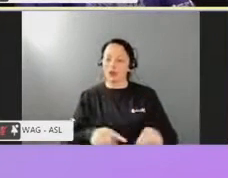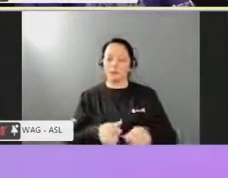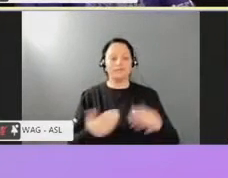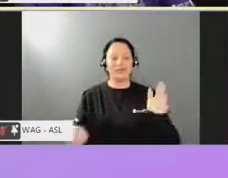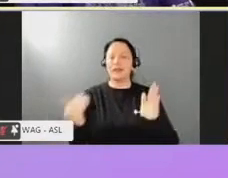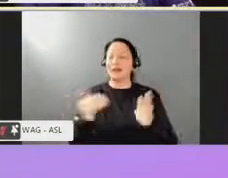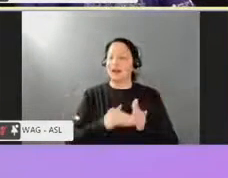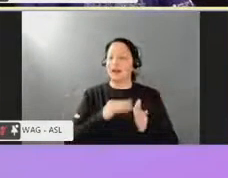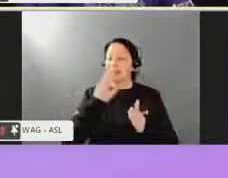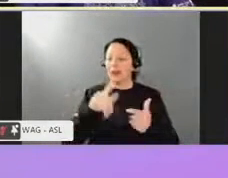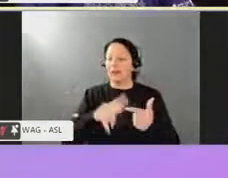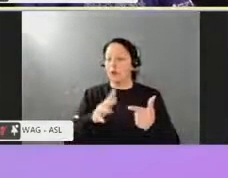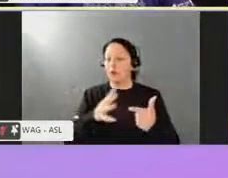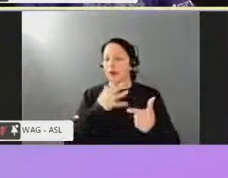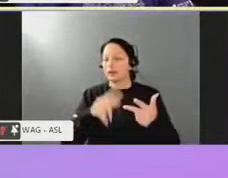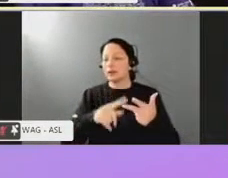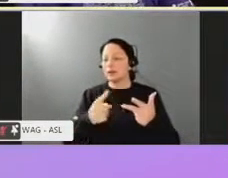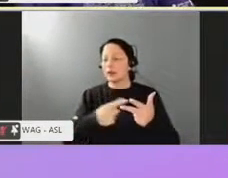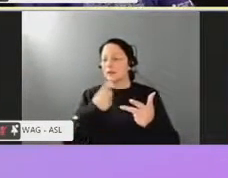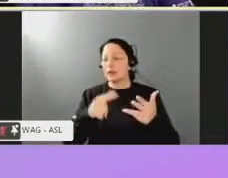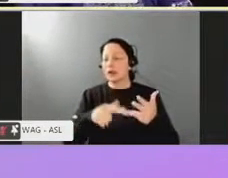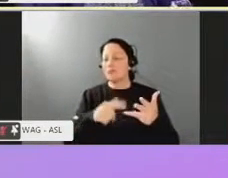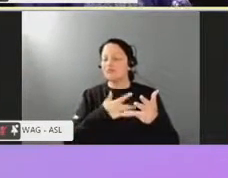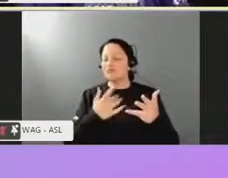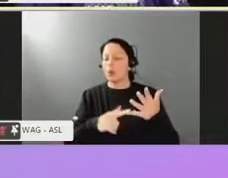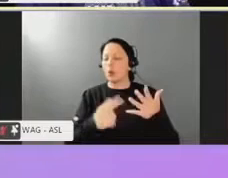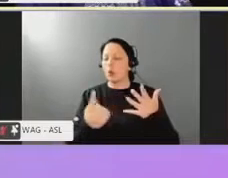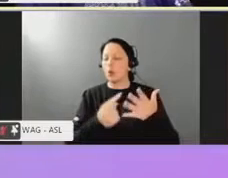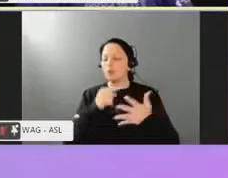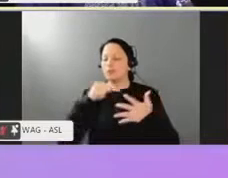reformulate what it was said so that everyone can benefit